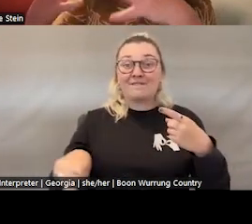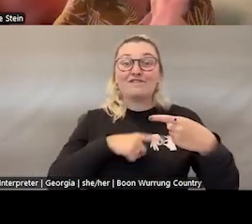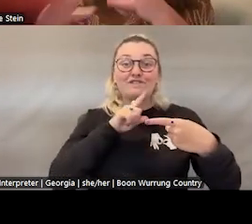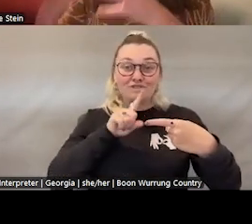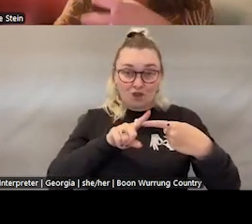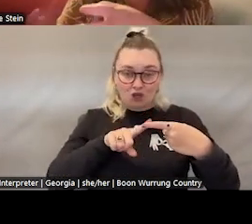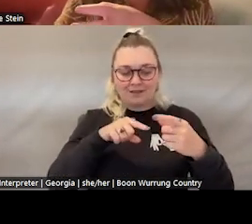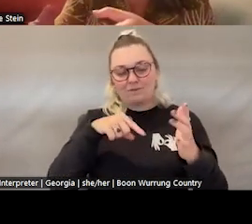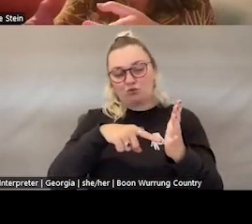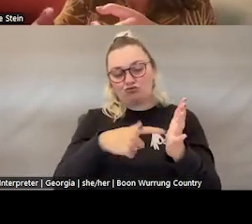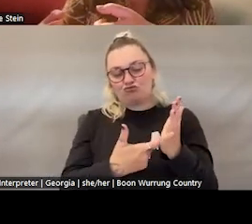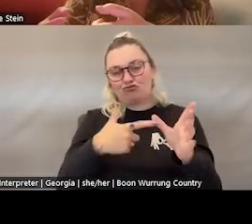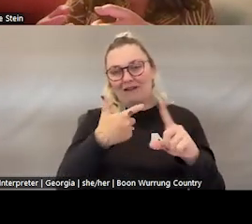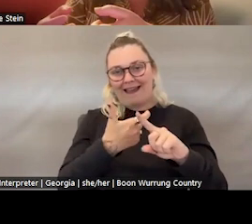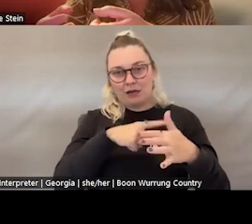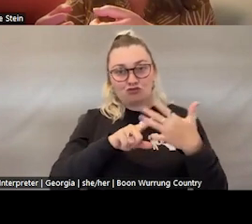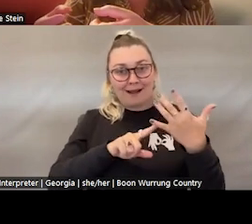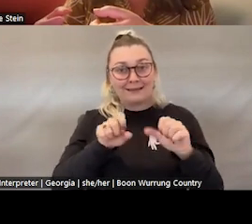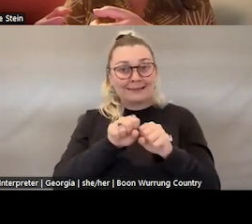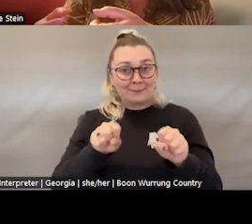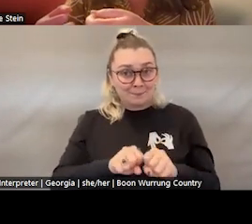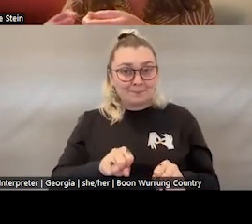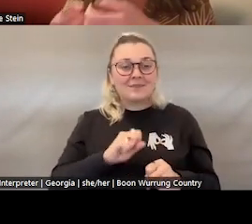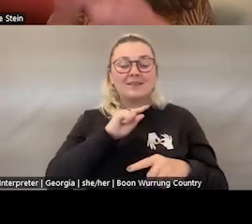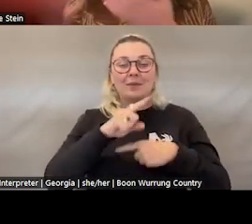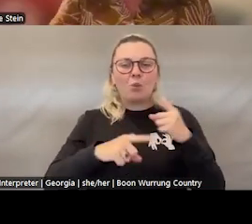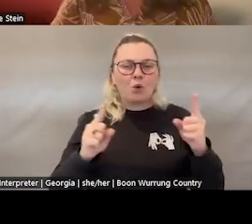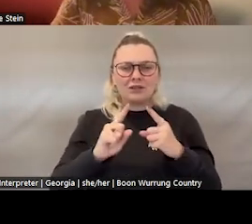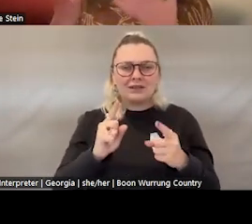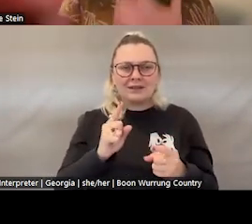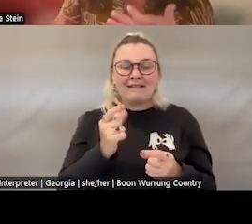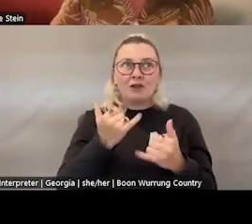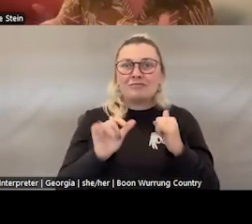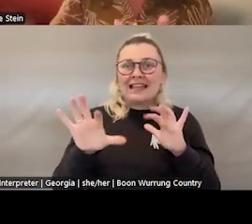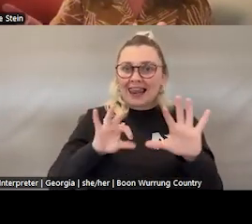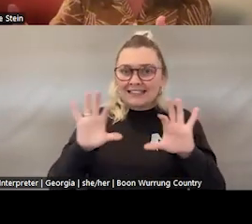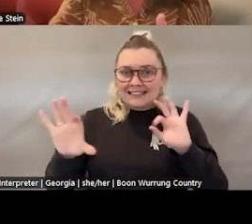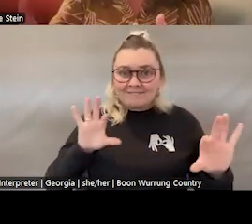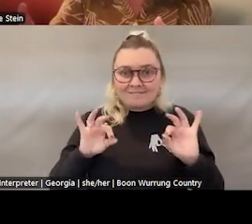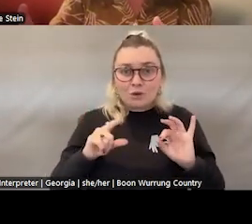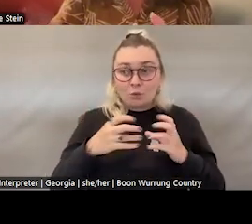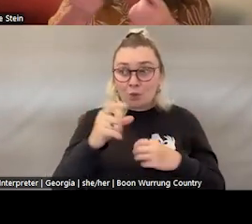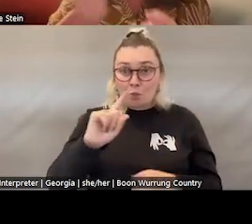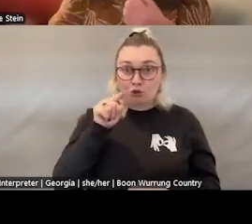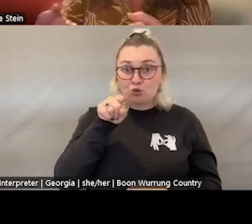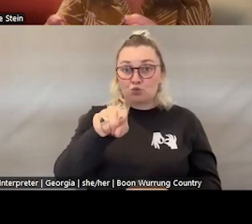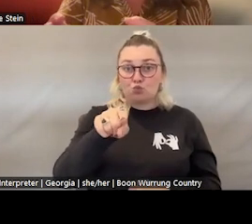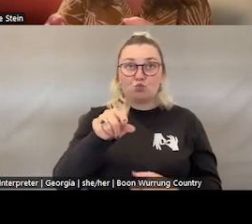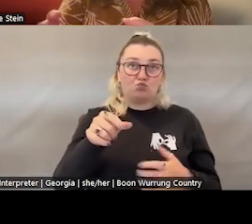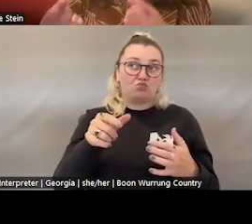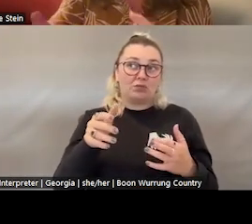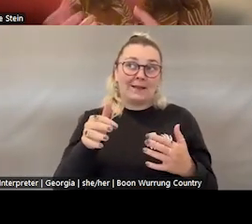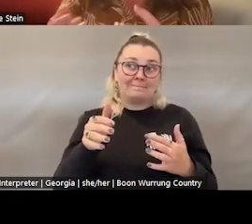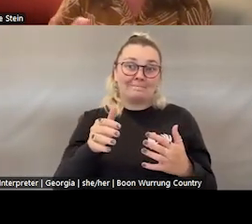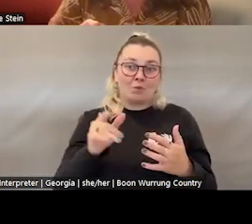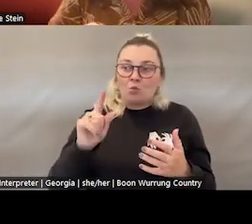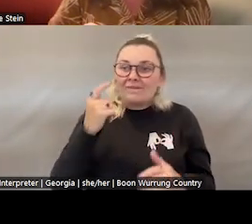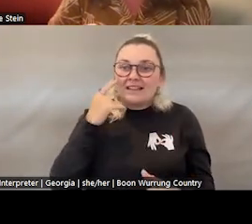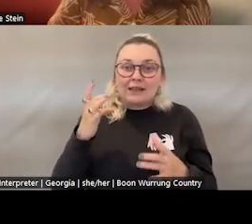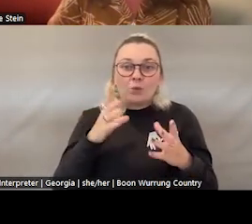the TRACK system is about being quite selective with what you find out with your data.